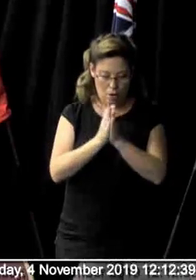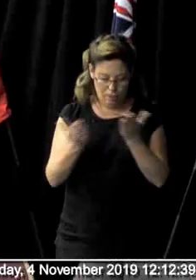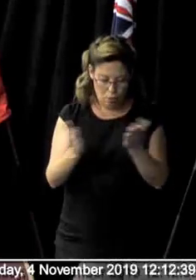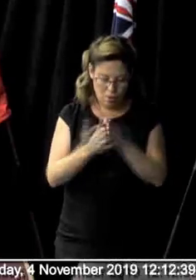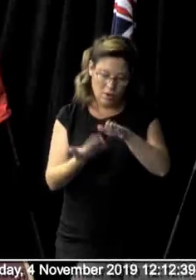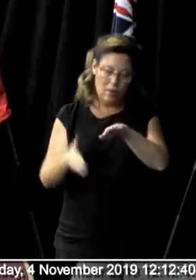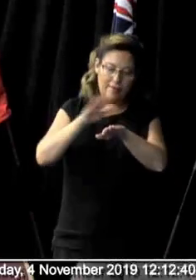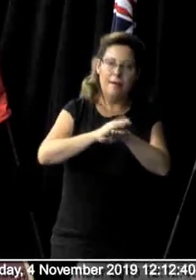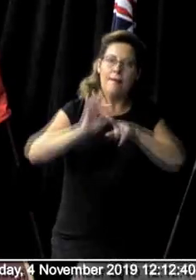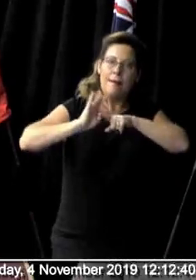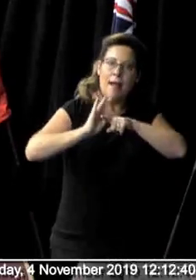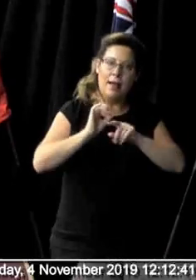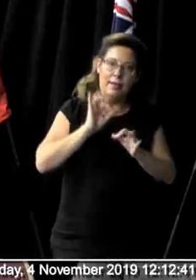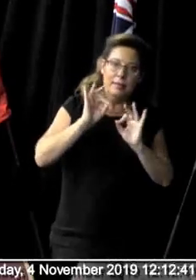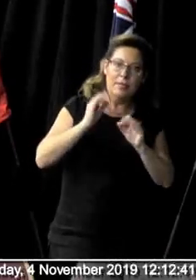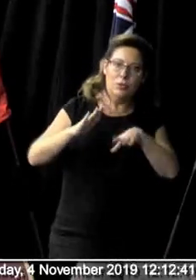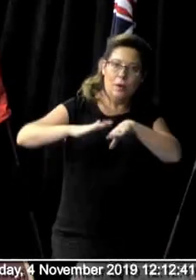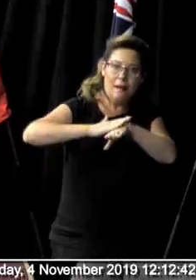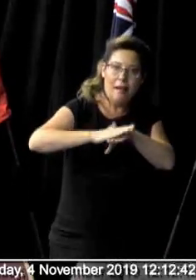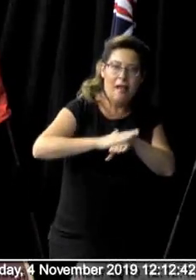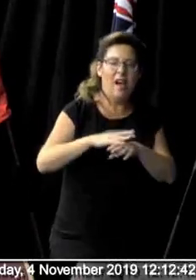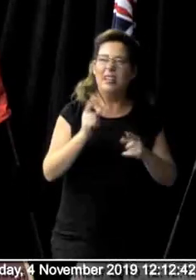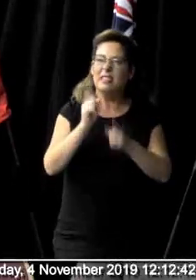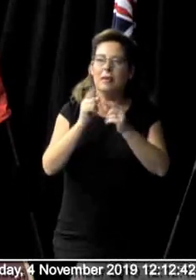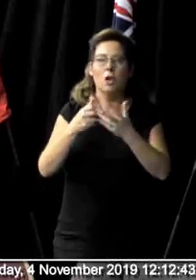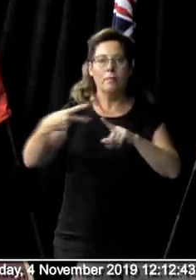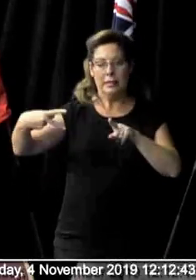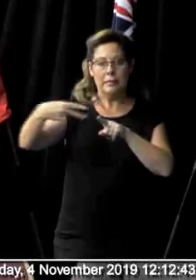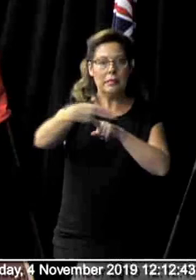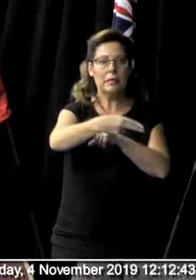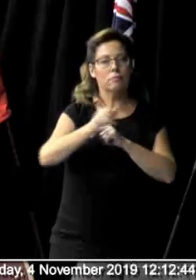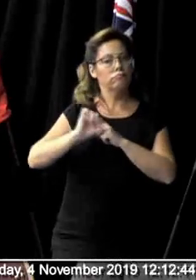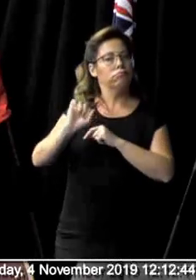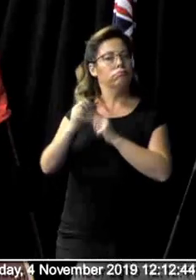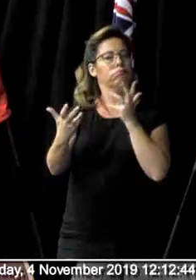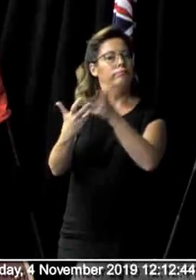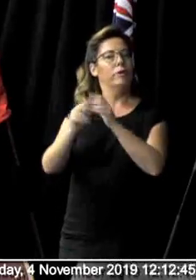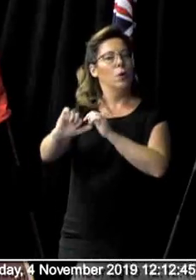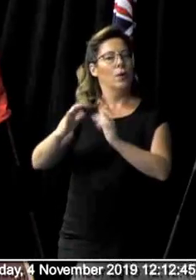Scissors, anywhere, $15, $20 for a pair of scissors because – just so she could